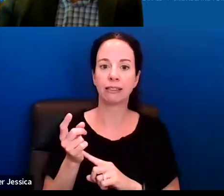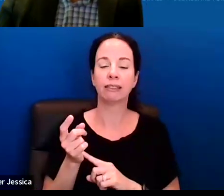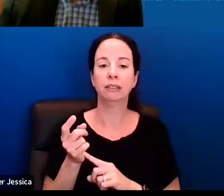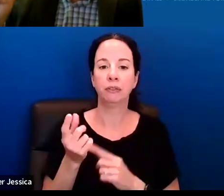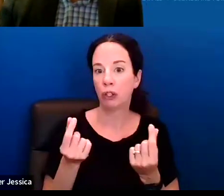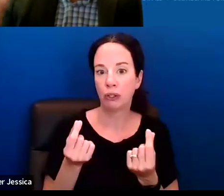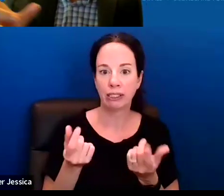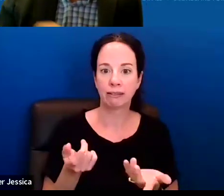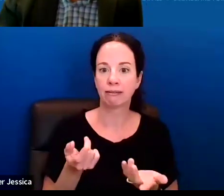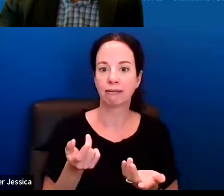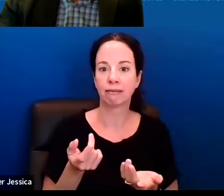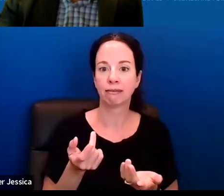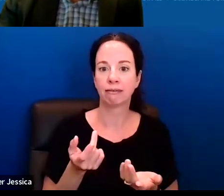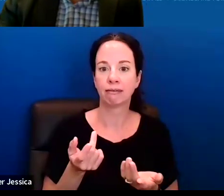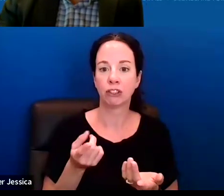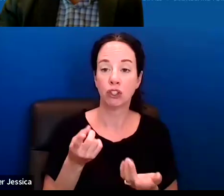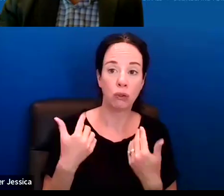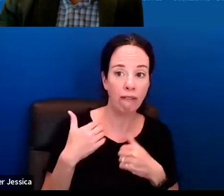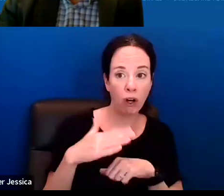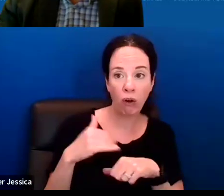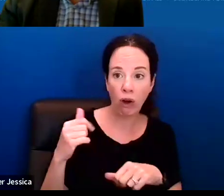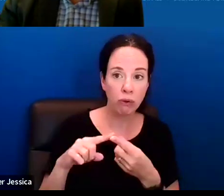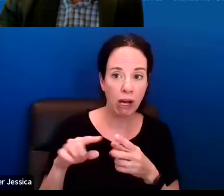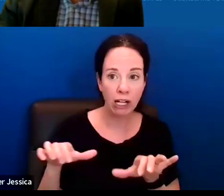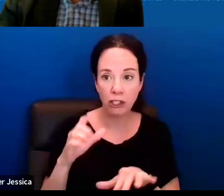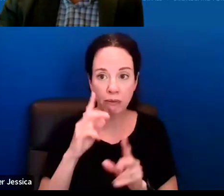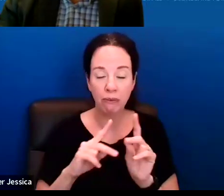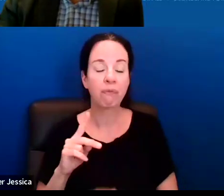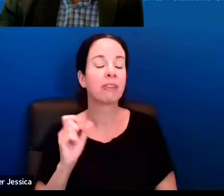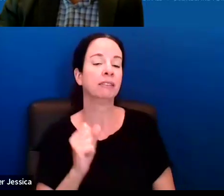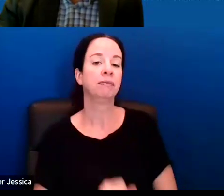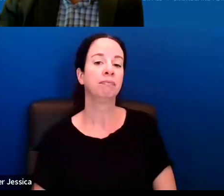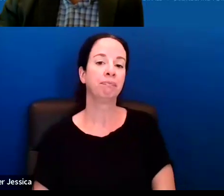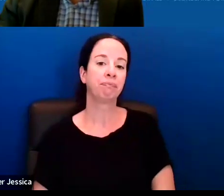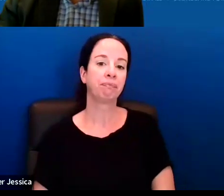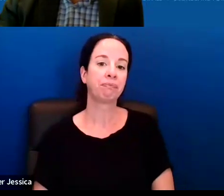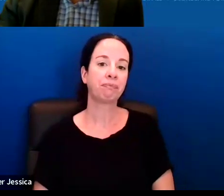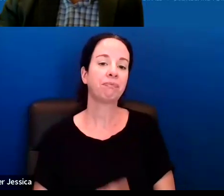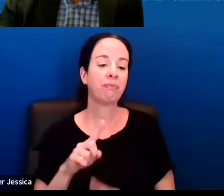and do you have a call to action for folks? Alright, y'all. We can't solve a problem we